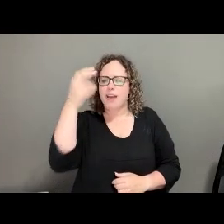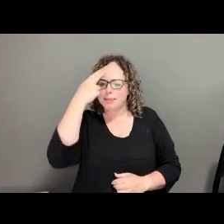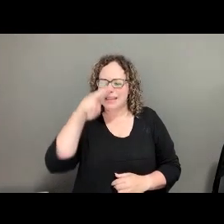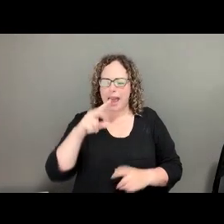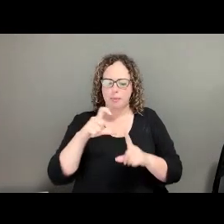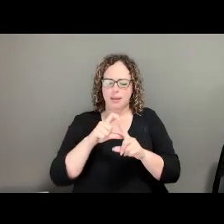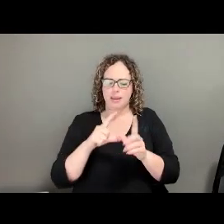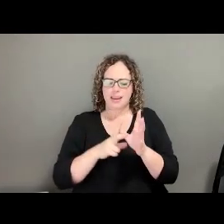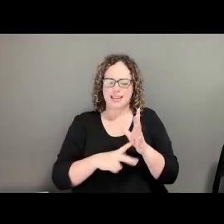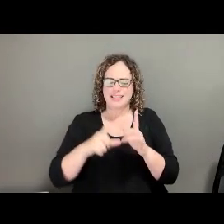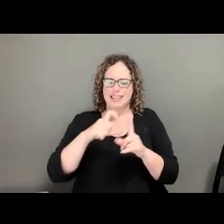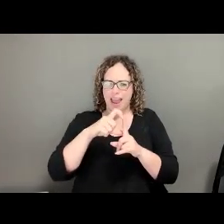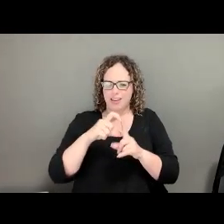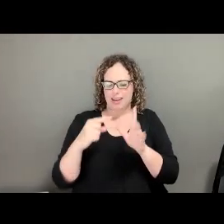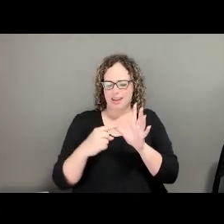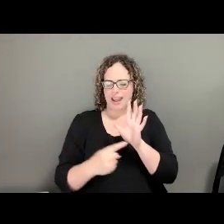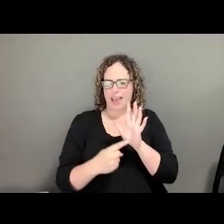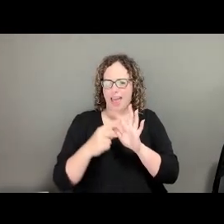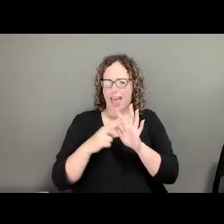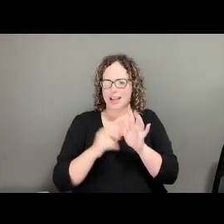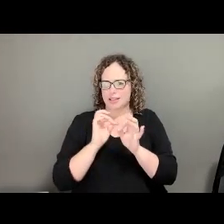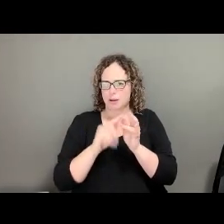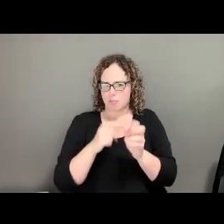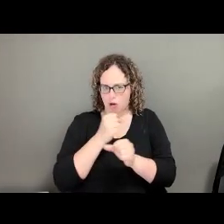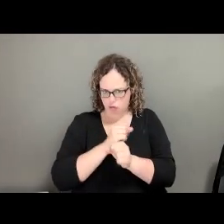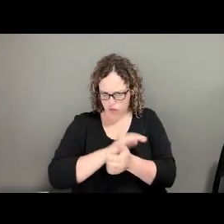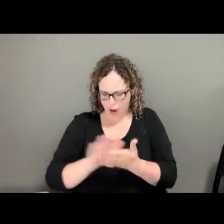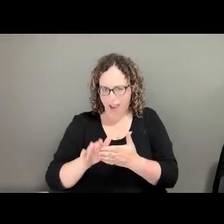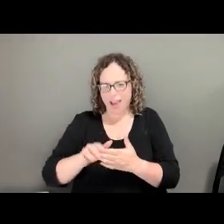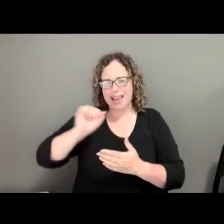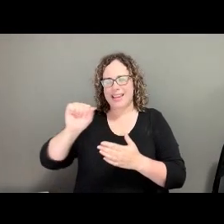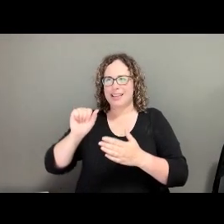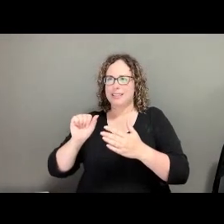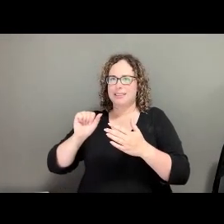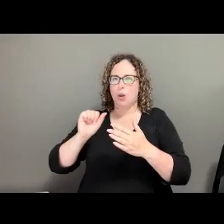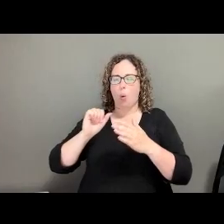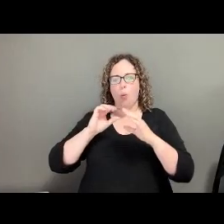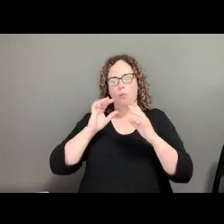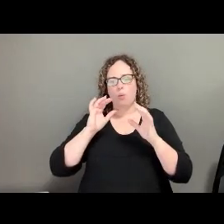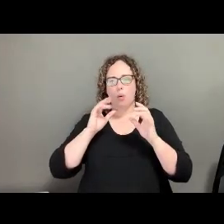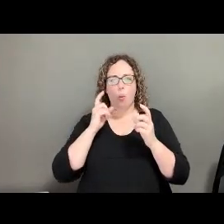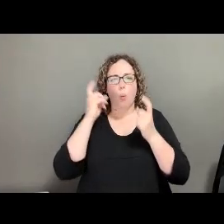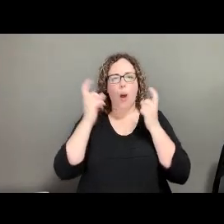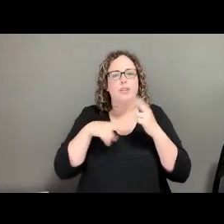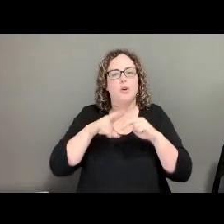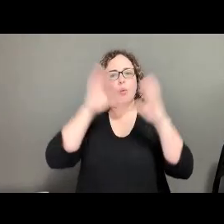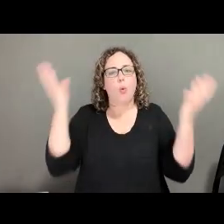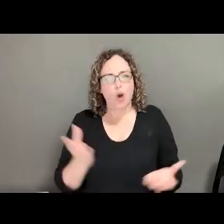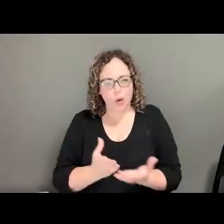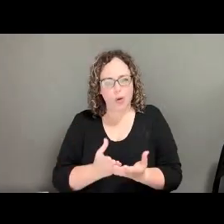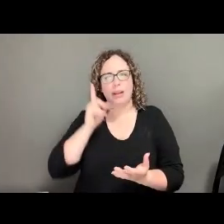one of the phenomenons of the world and one of his top TV experiences. Next slide please.